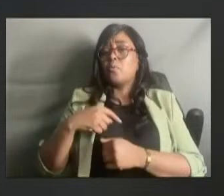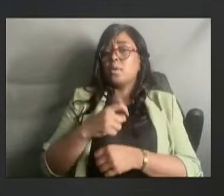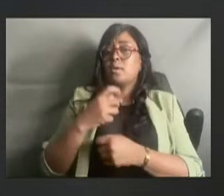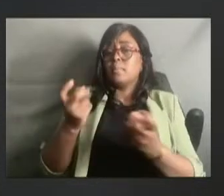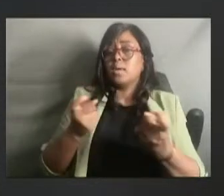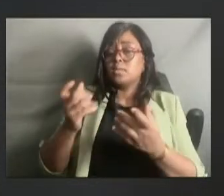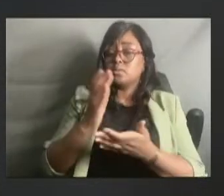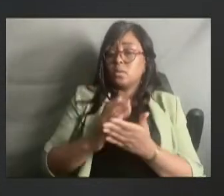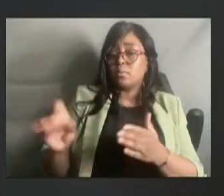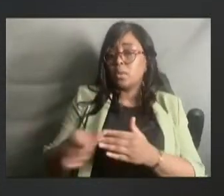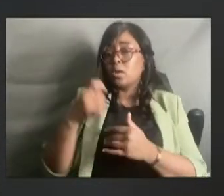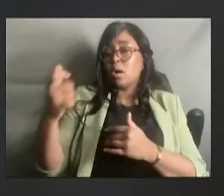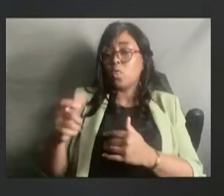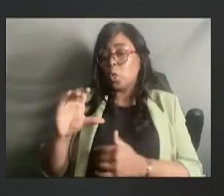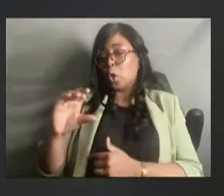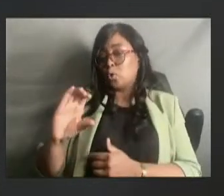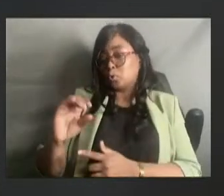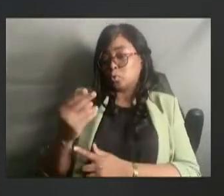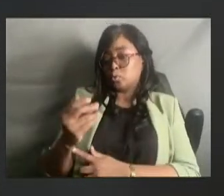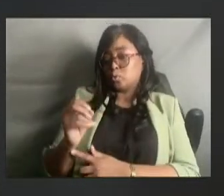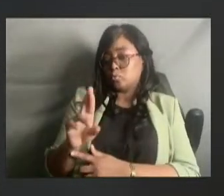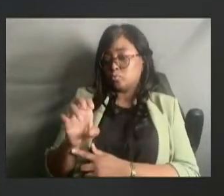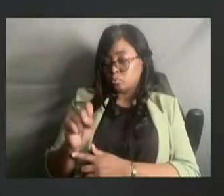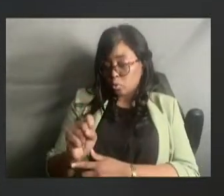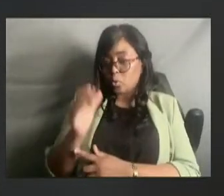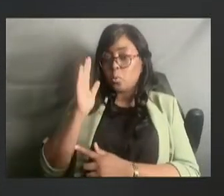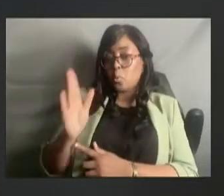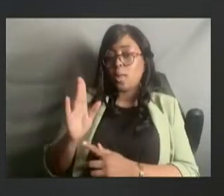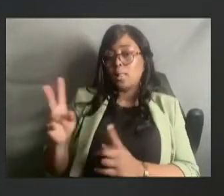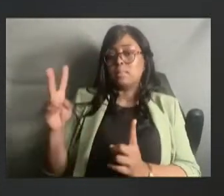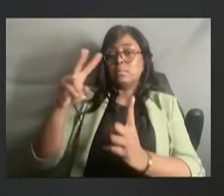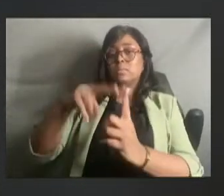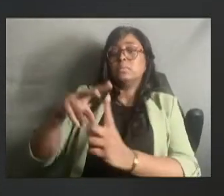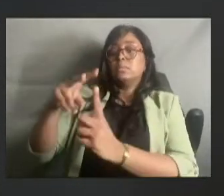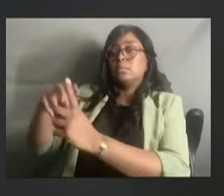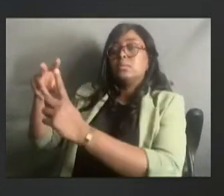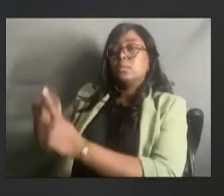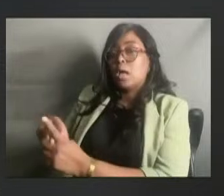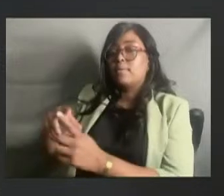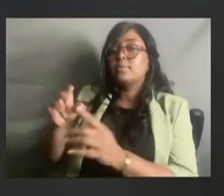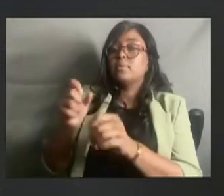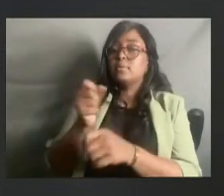maybe one of the things that we need to look at is how we manage